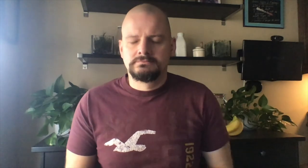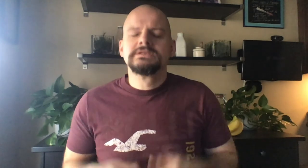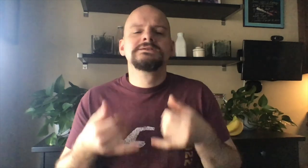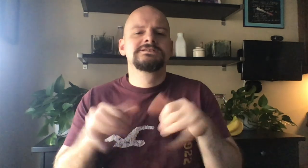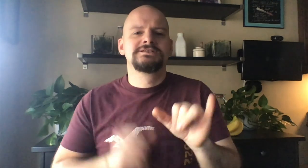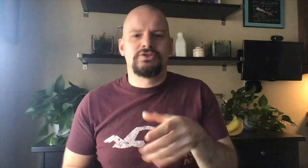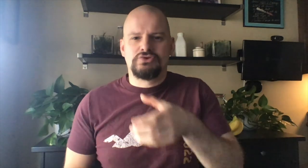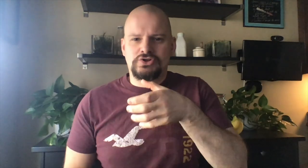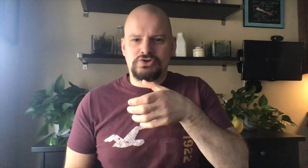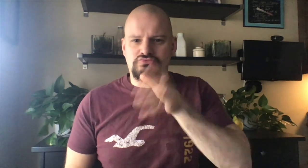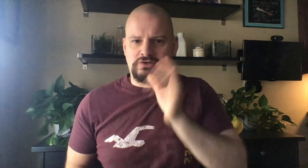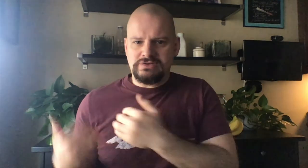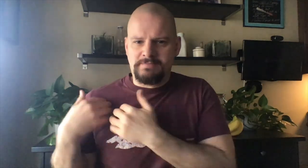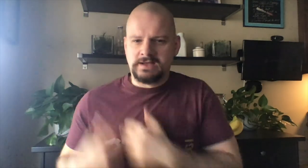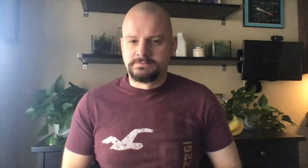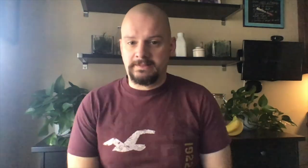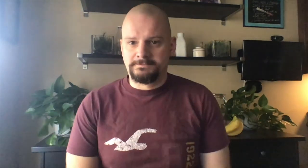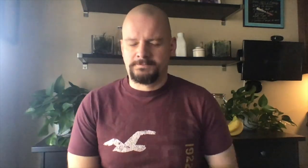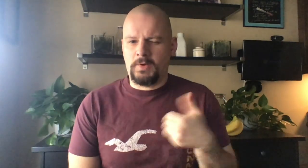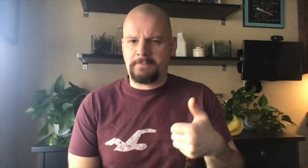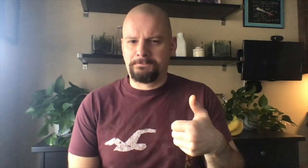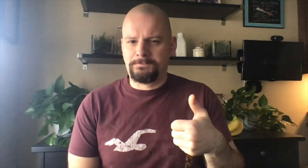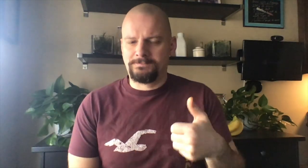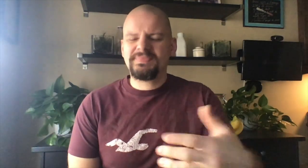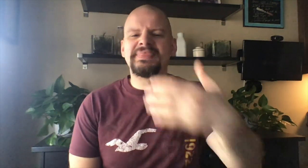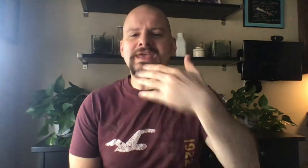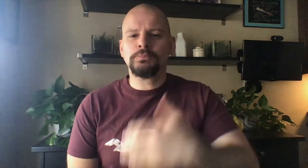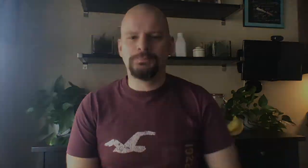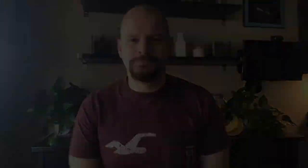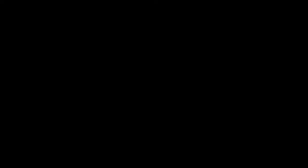Do still drink responsibly. All right. Thank you.